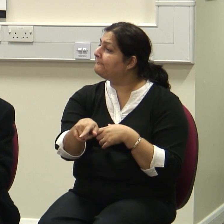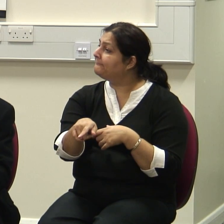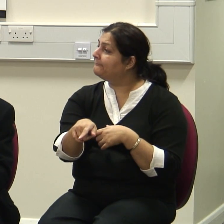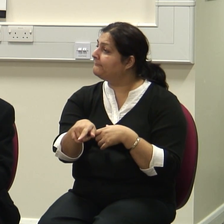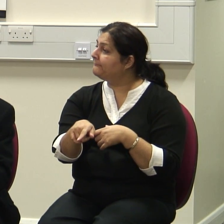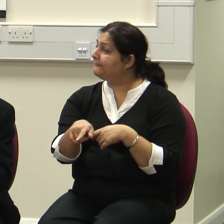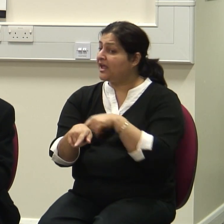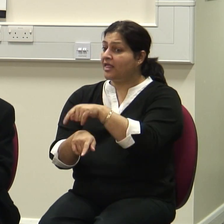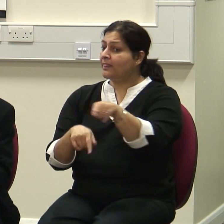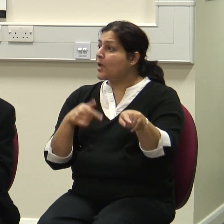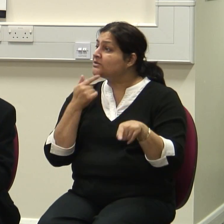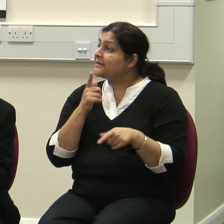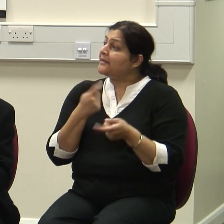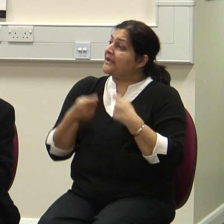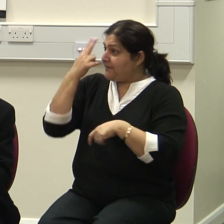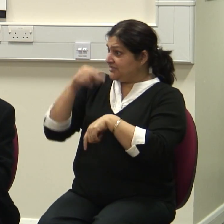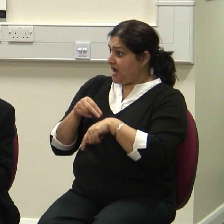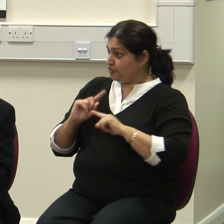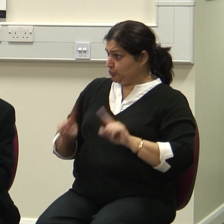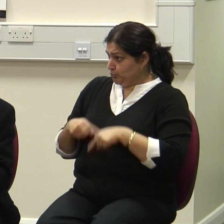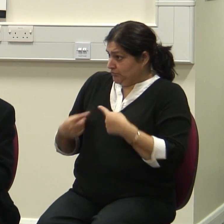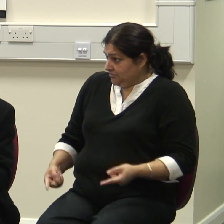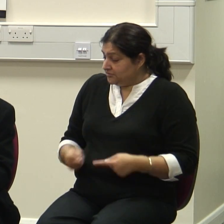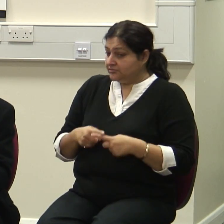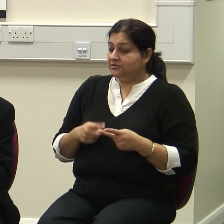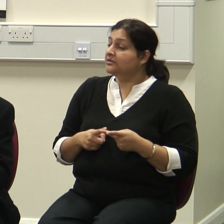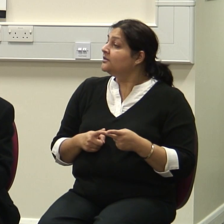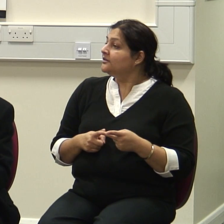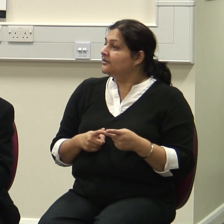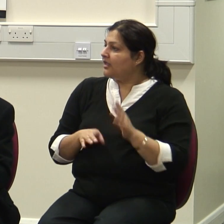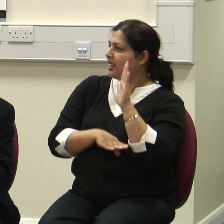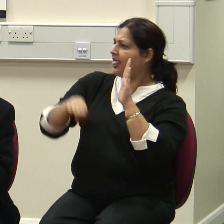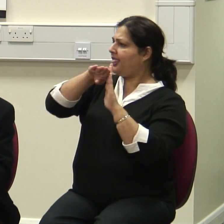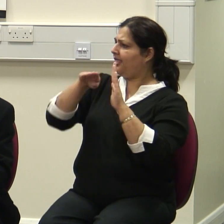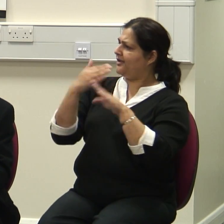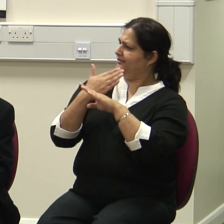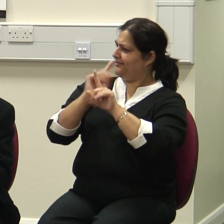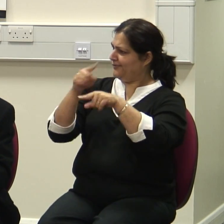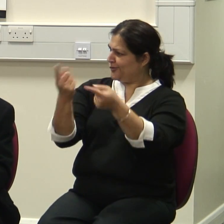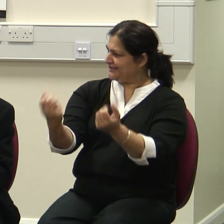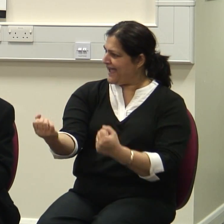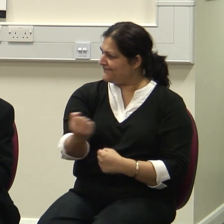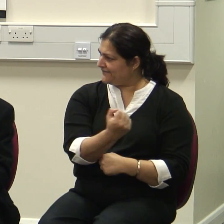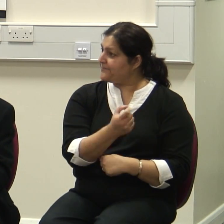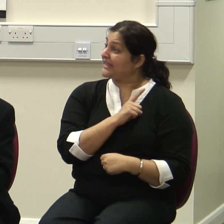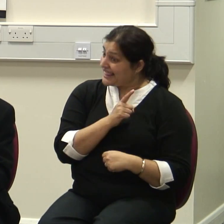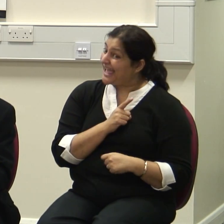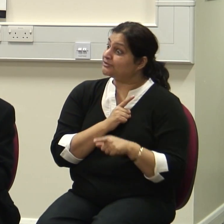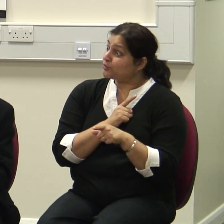army or a member of parliament. That was ridiculous. That’s why psychoanalysis became [31.33],